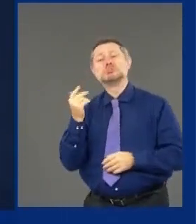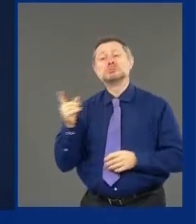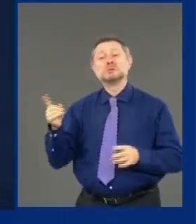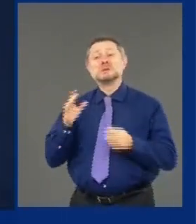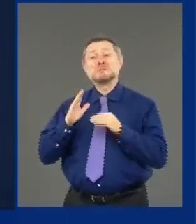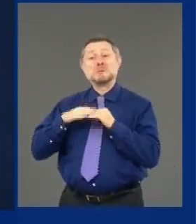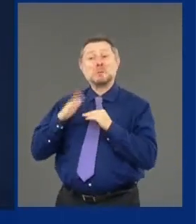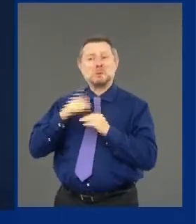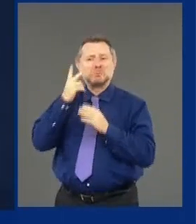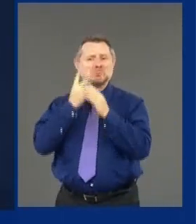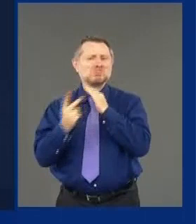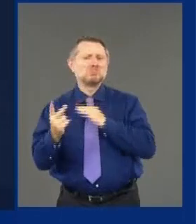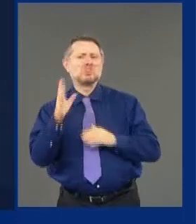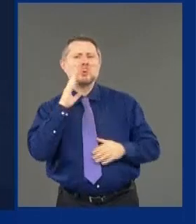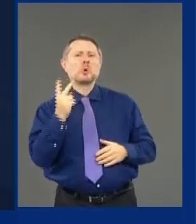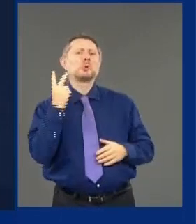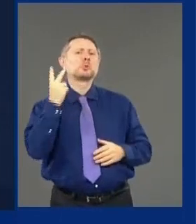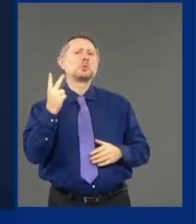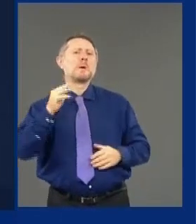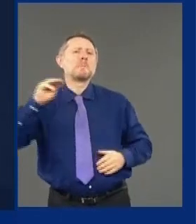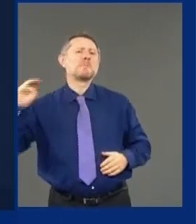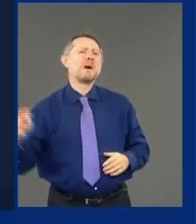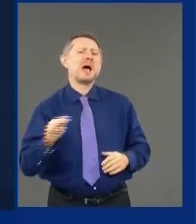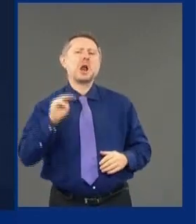HE DENIED WHAT HIS OWN CDC AID.